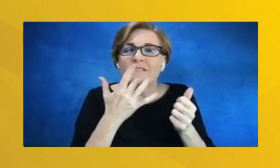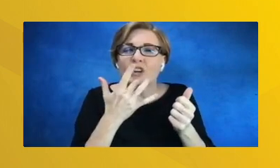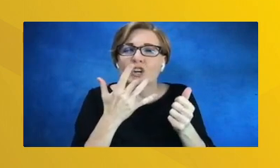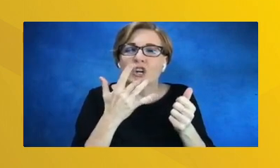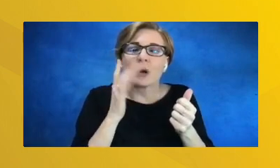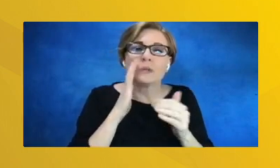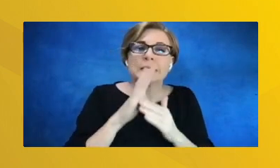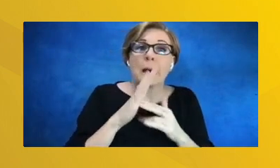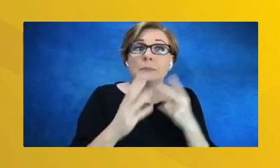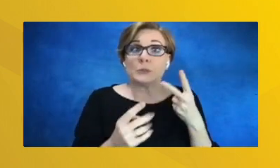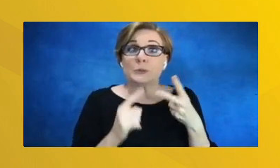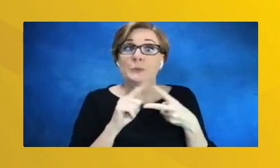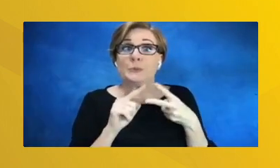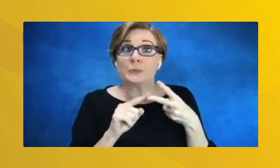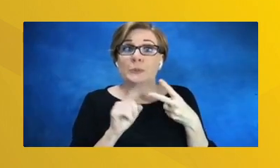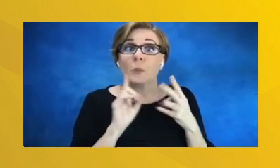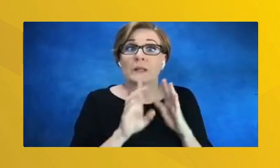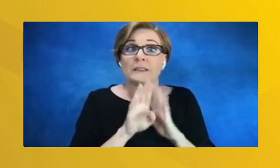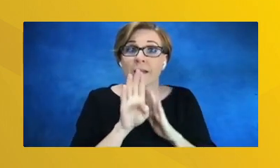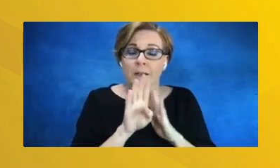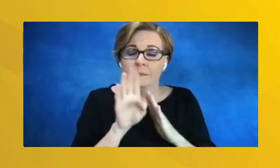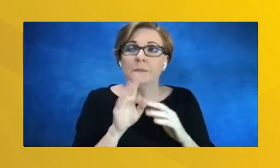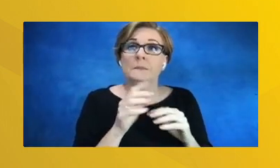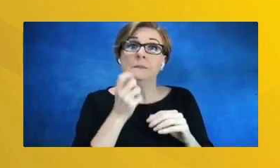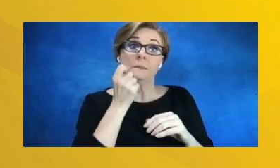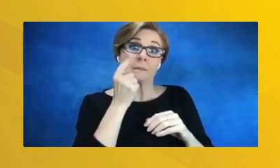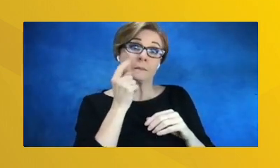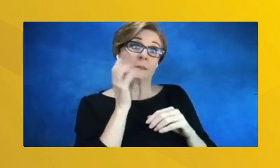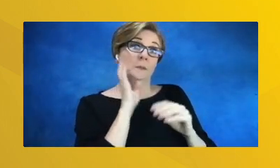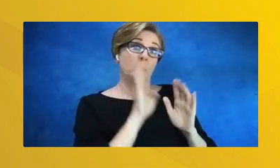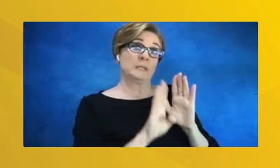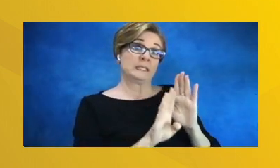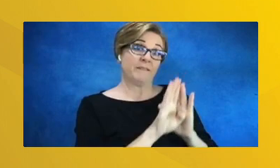And we plan to not only create but present those.